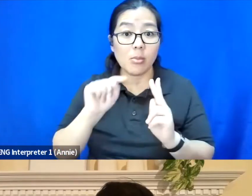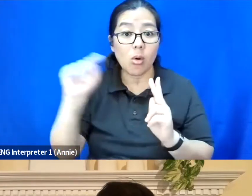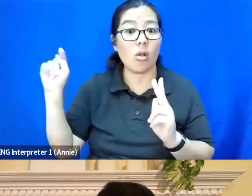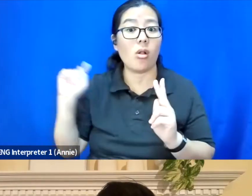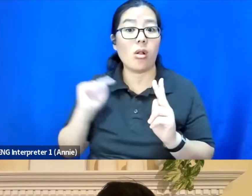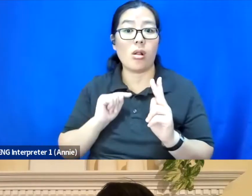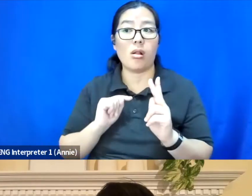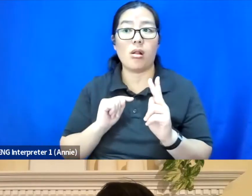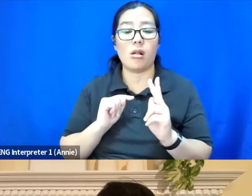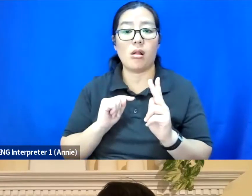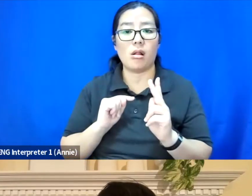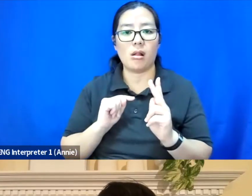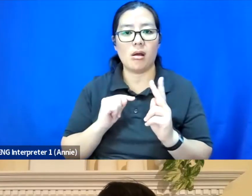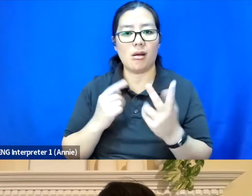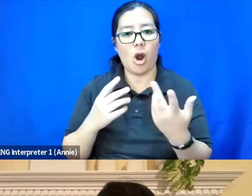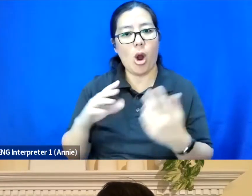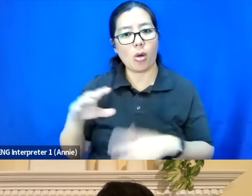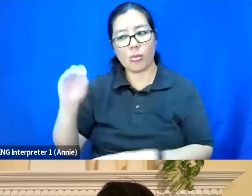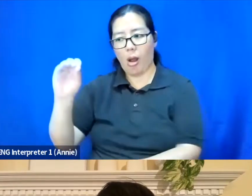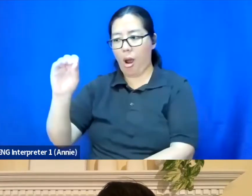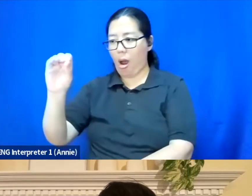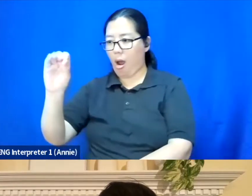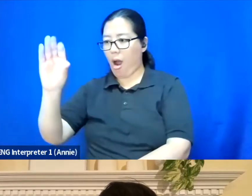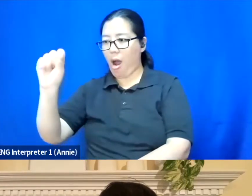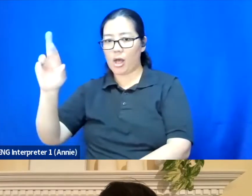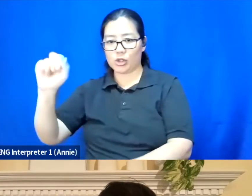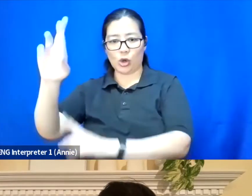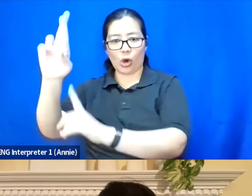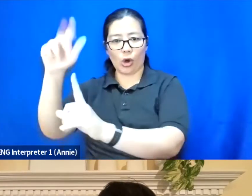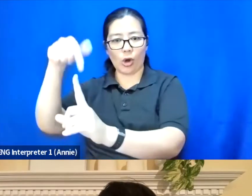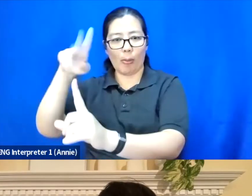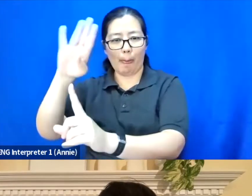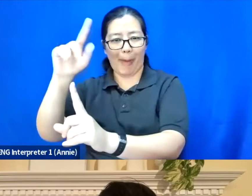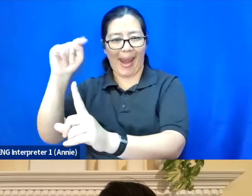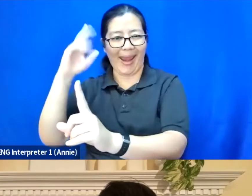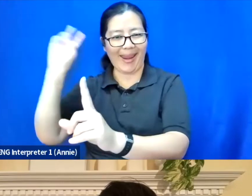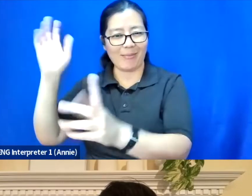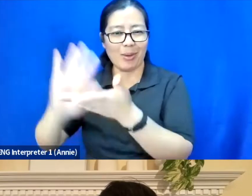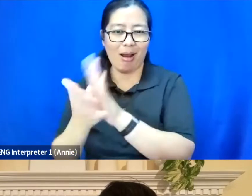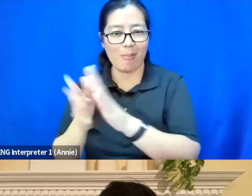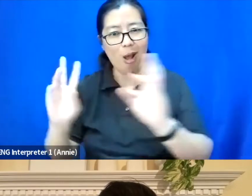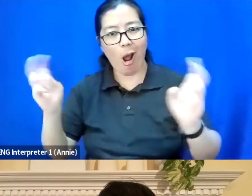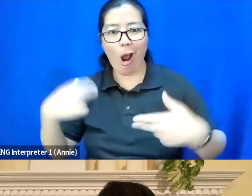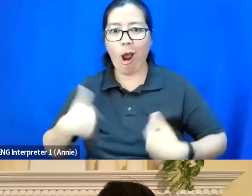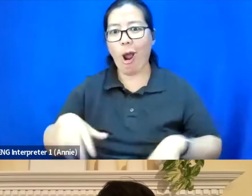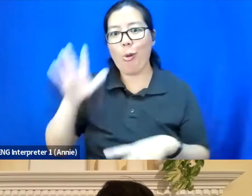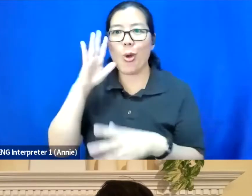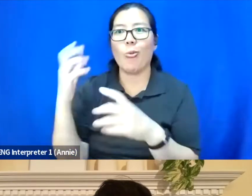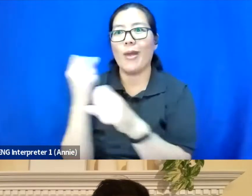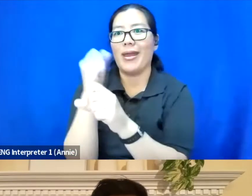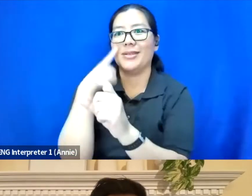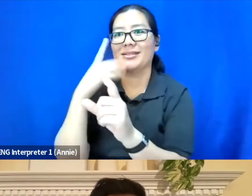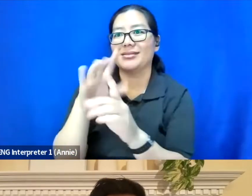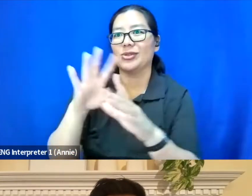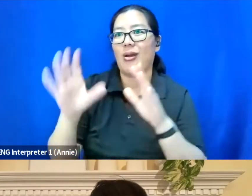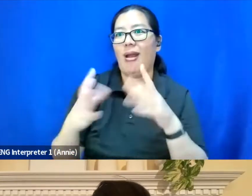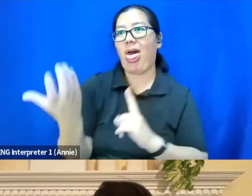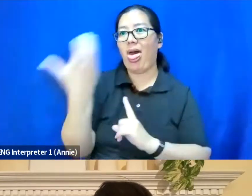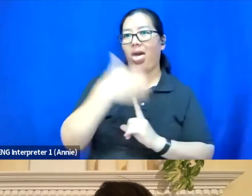it's really to serve nondisabled people in their, kind of, quest for challenge.